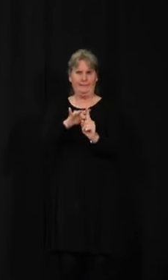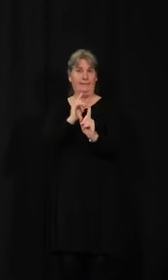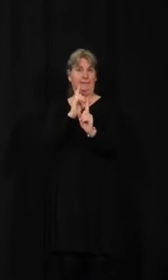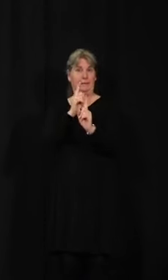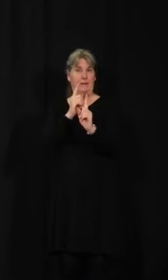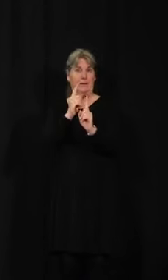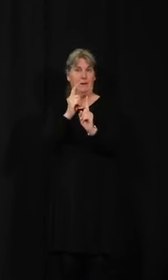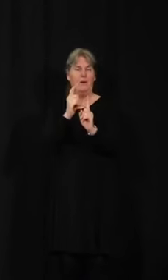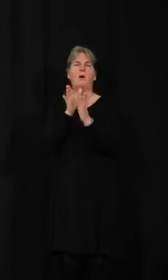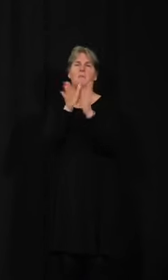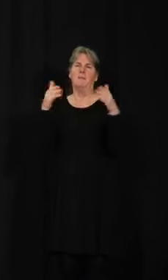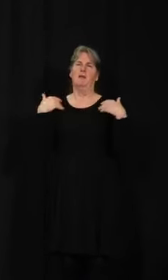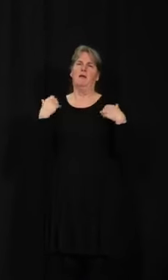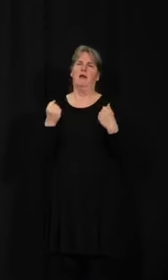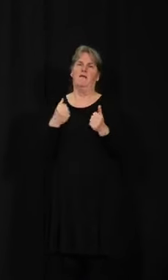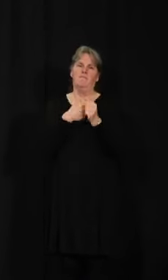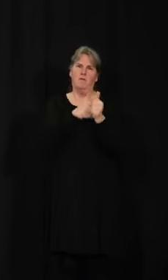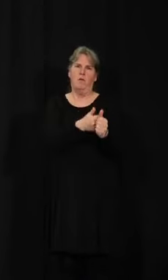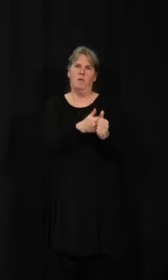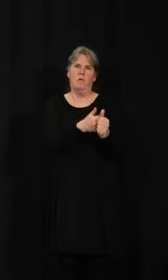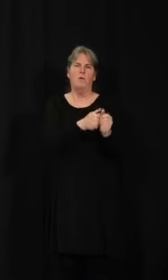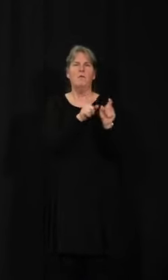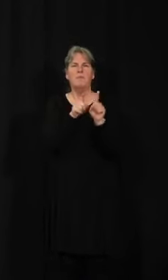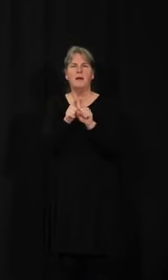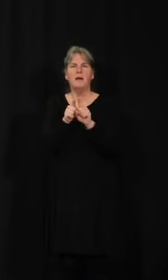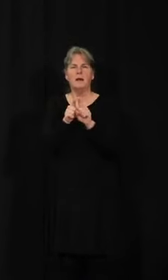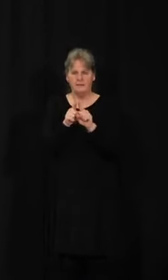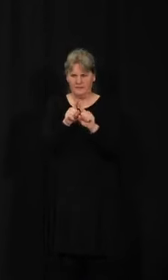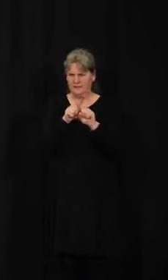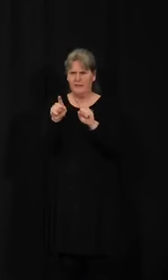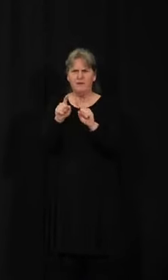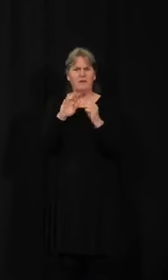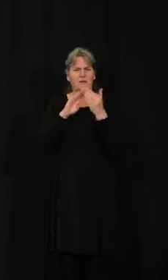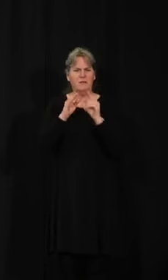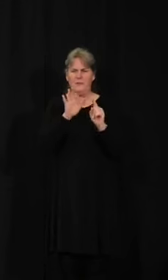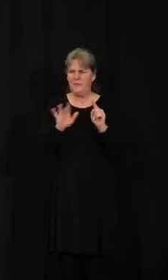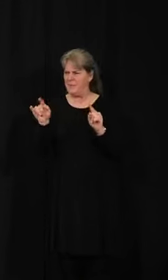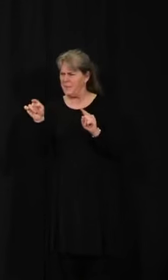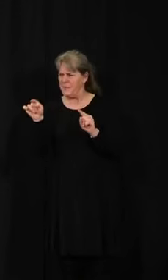measures are being taken, and the distinct needs of the different communities are also